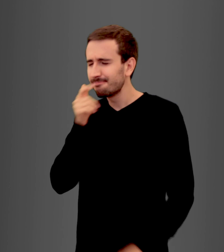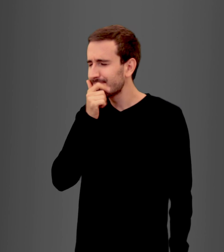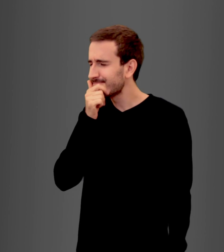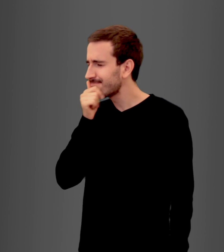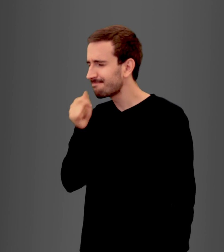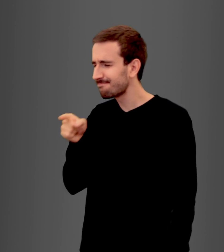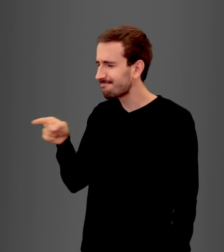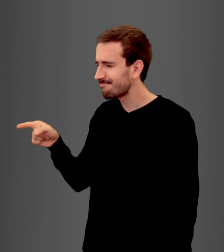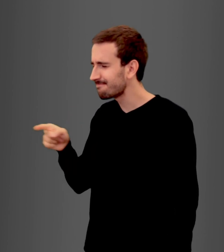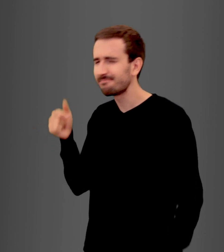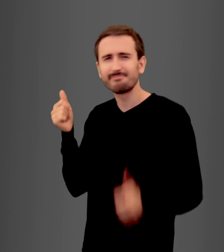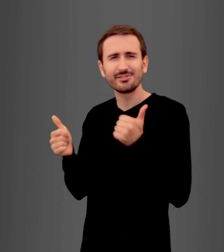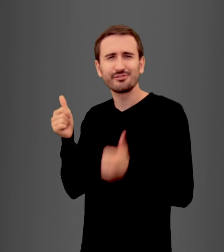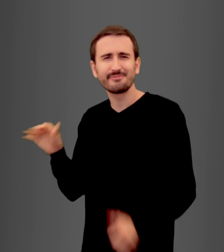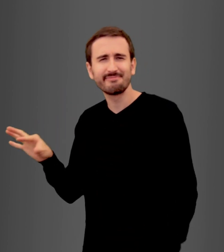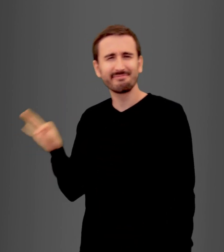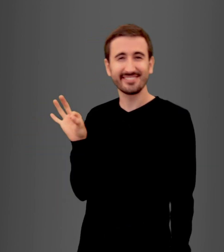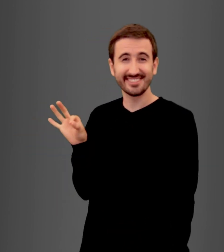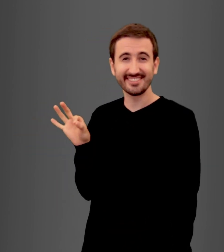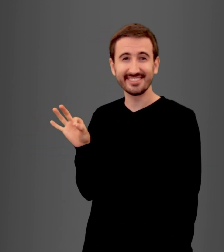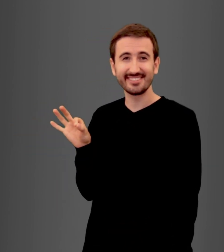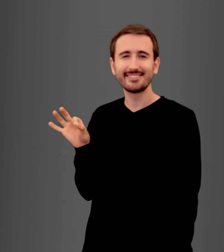One will need to consider the properties of various color centers